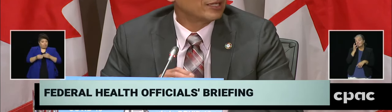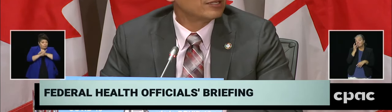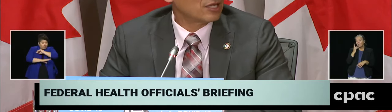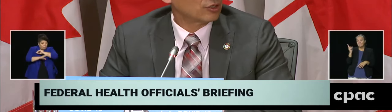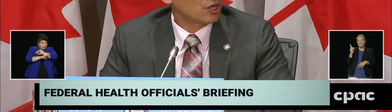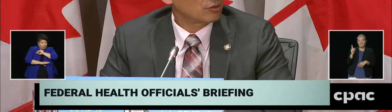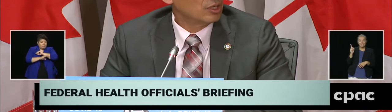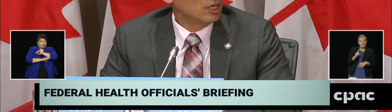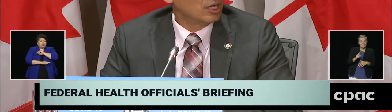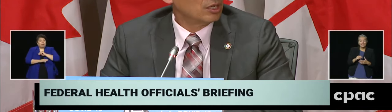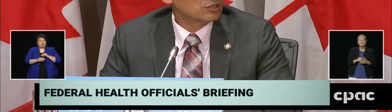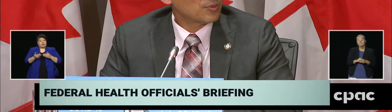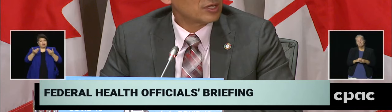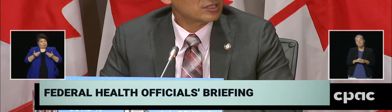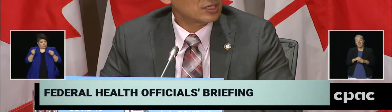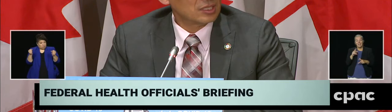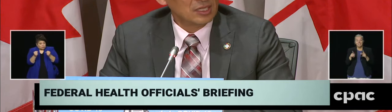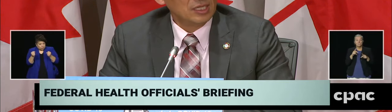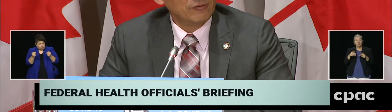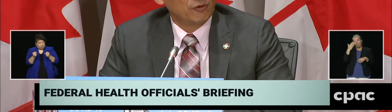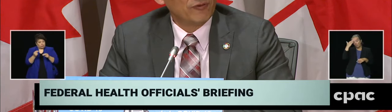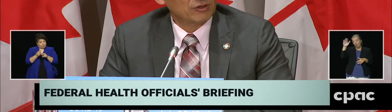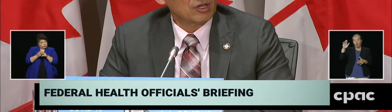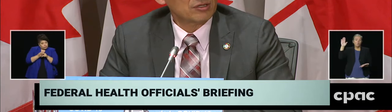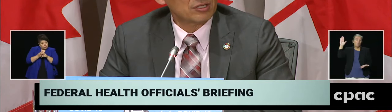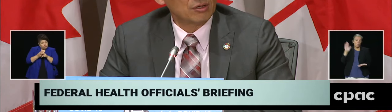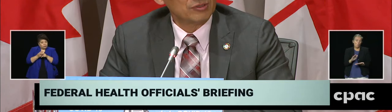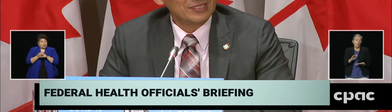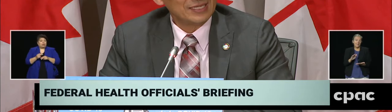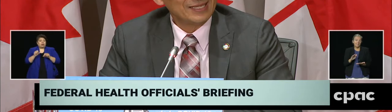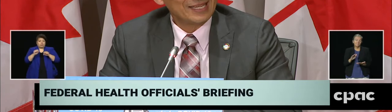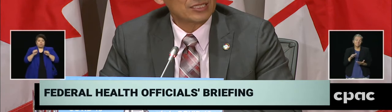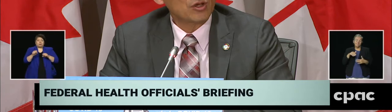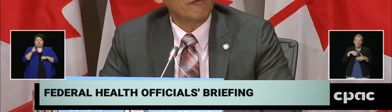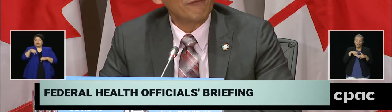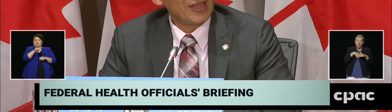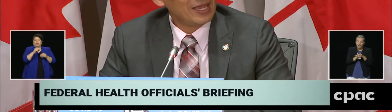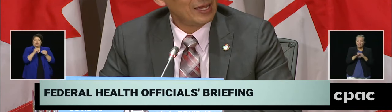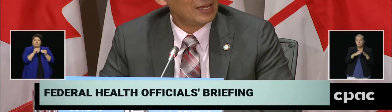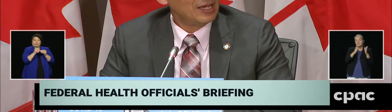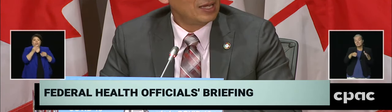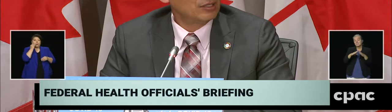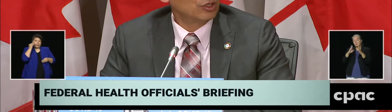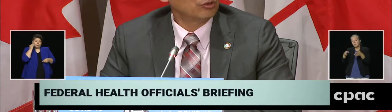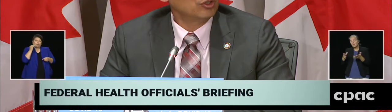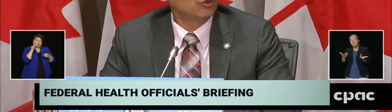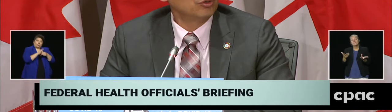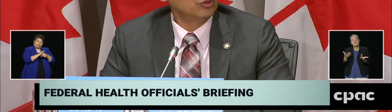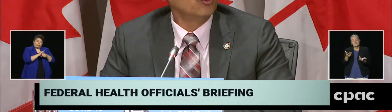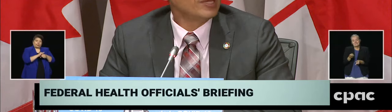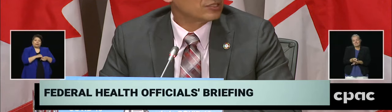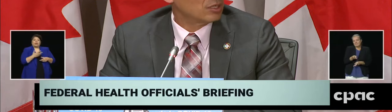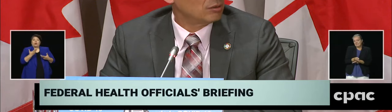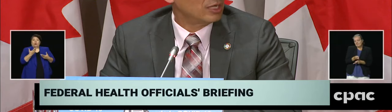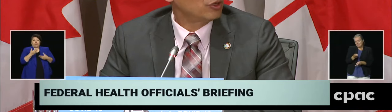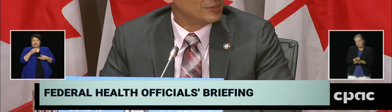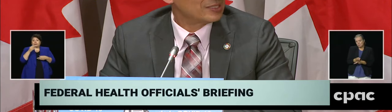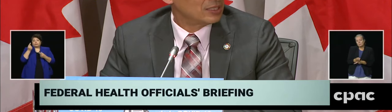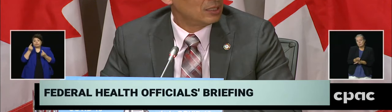IN THE COMING DAYS AND WEEKS. AGAIN, GIVEN THE FALL AND THE